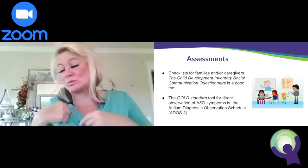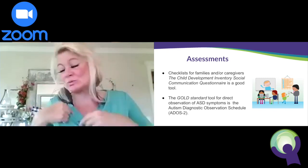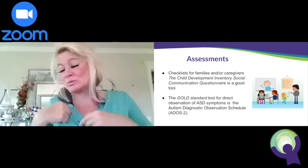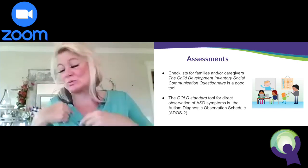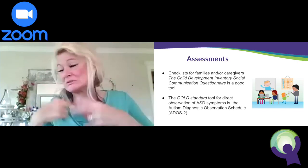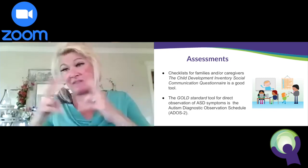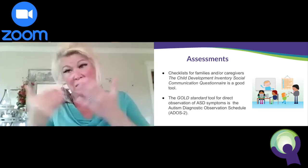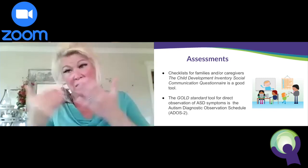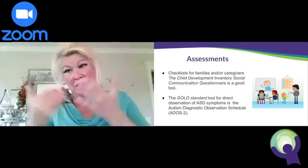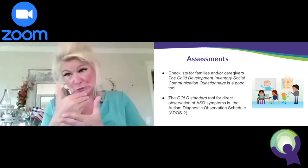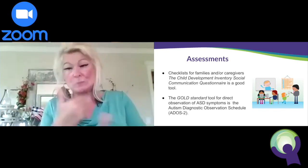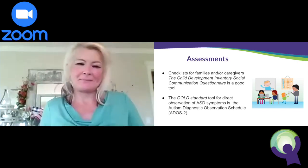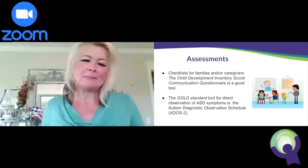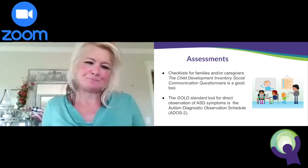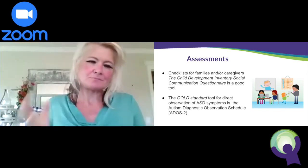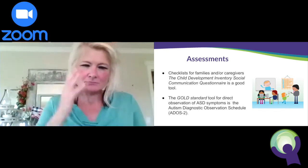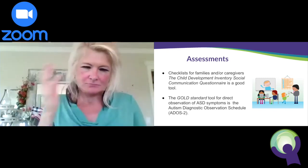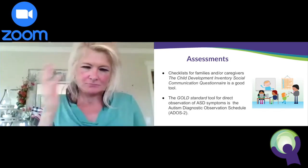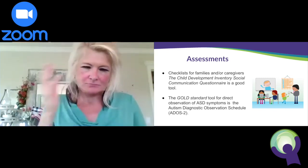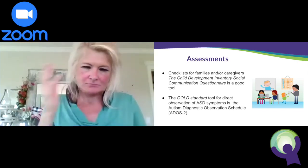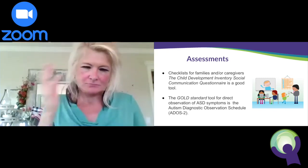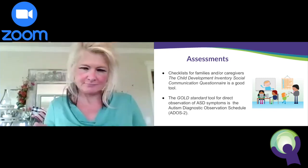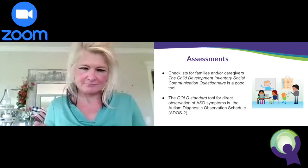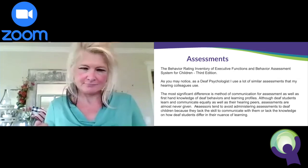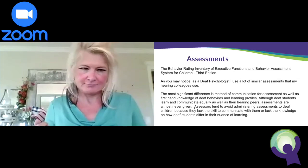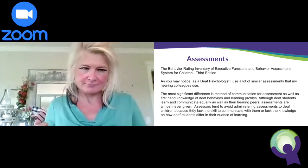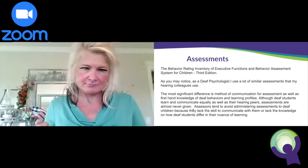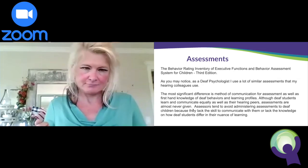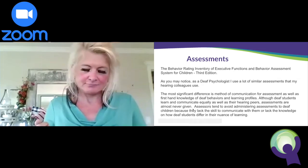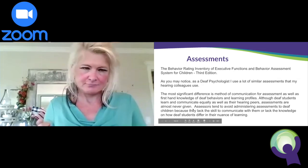Really educational professionals can really collect a lot of information